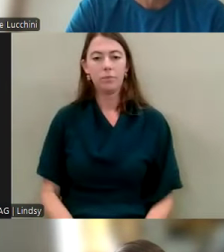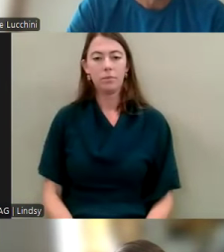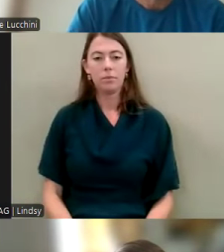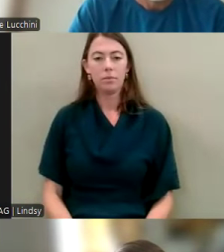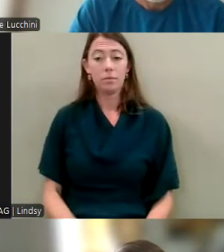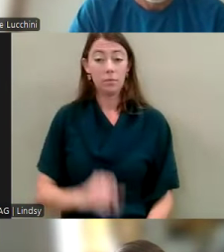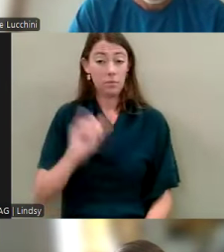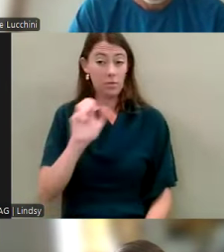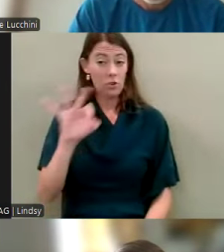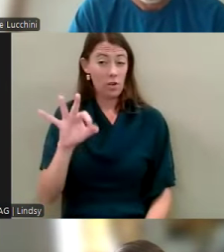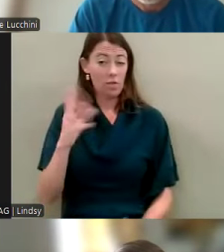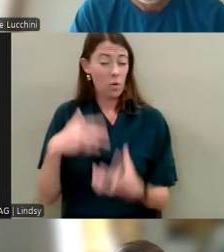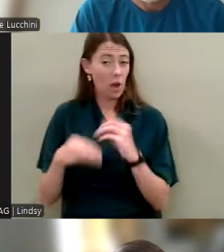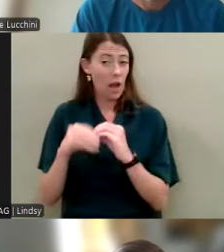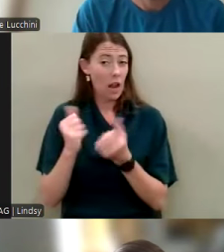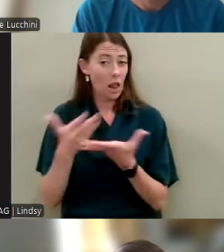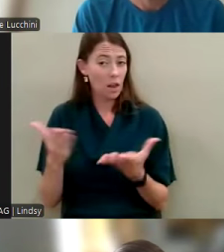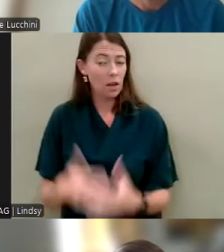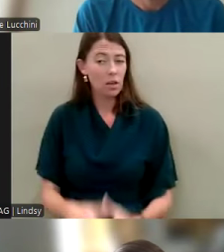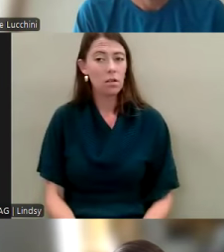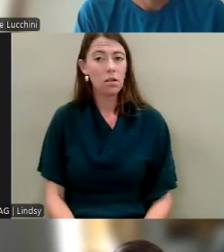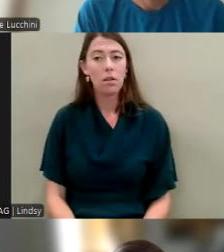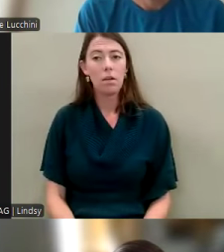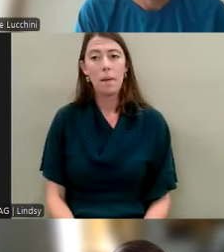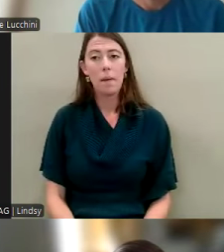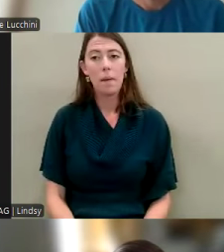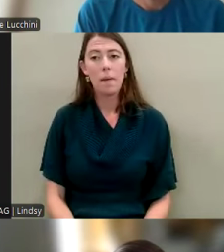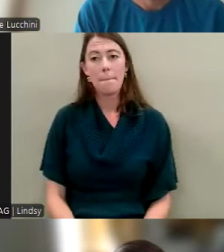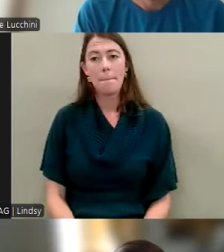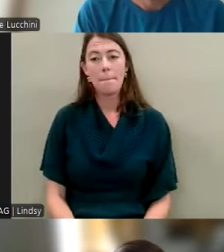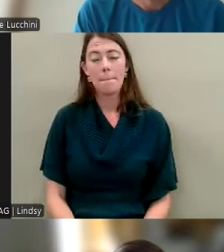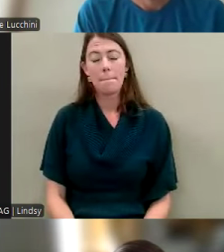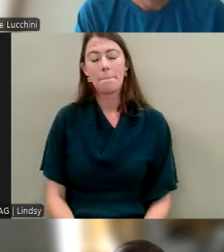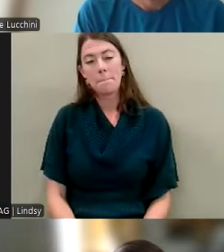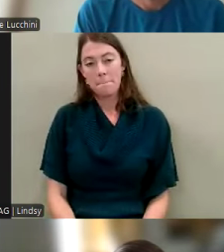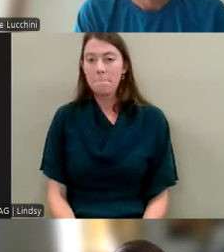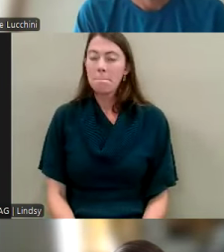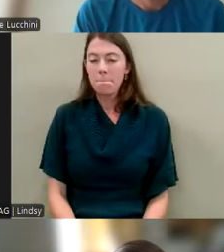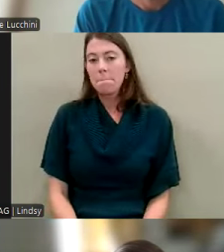What I would add there kind of goes to the idea. I think what Michele mentioned